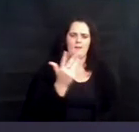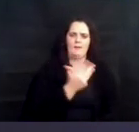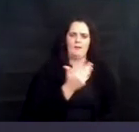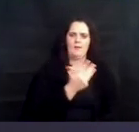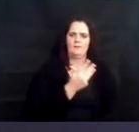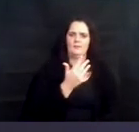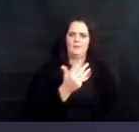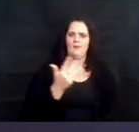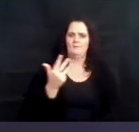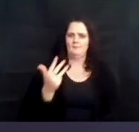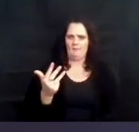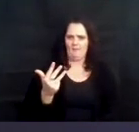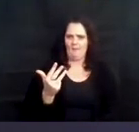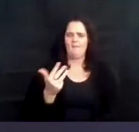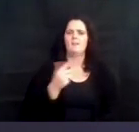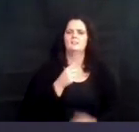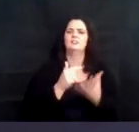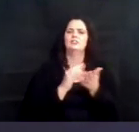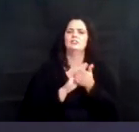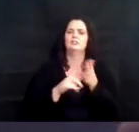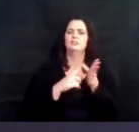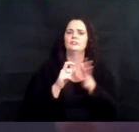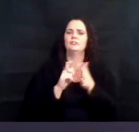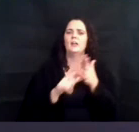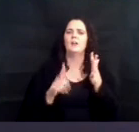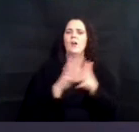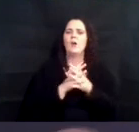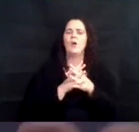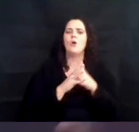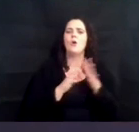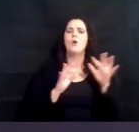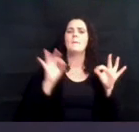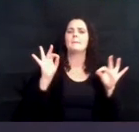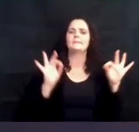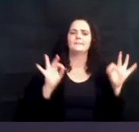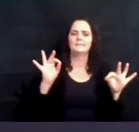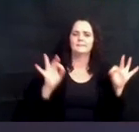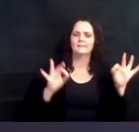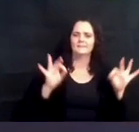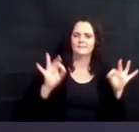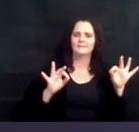filmic work, a shadow puppet work of a procession walking across the screen.